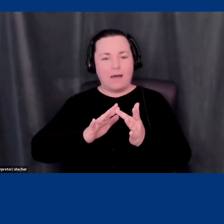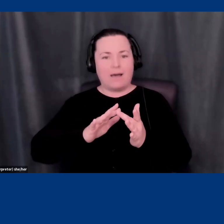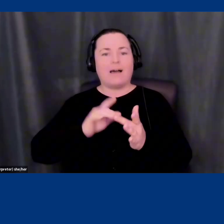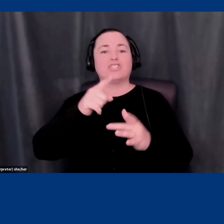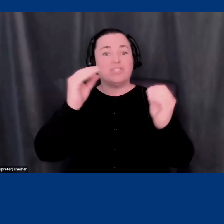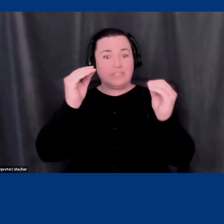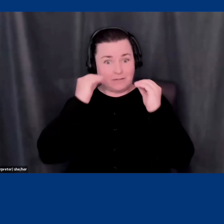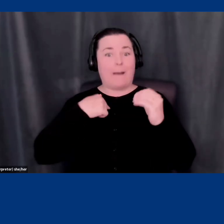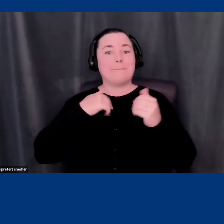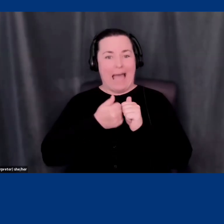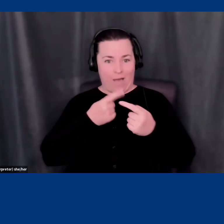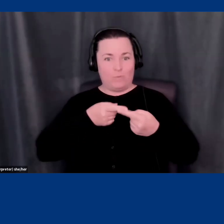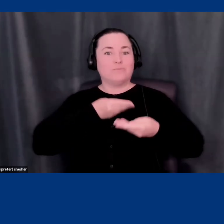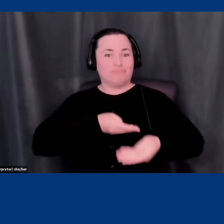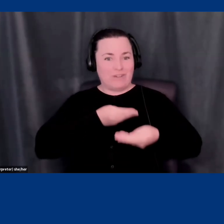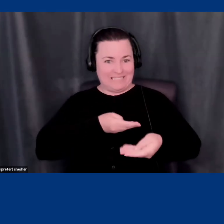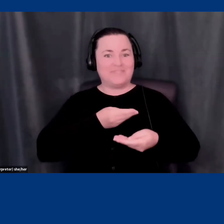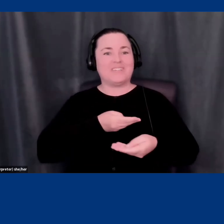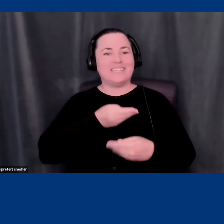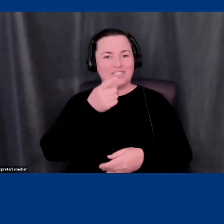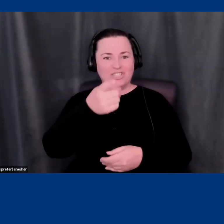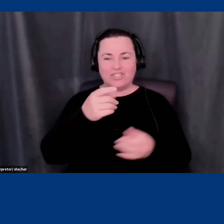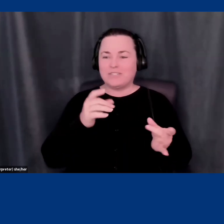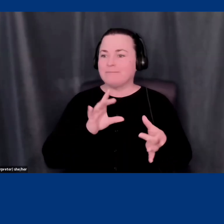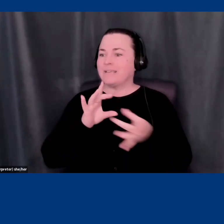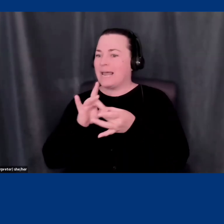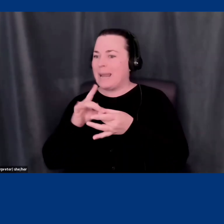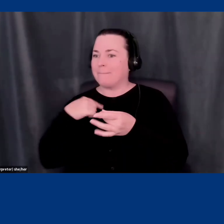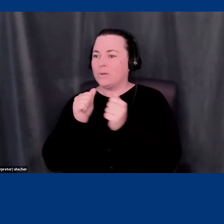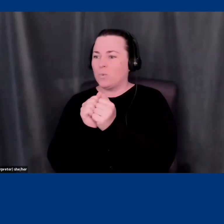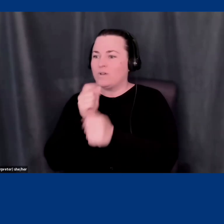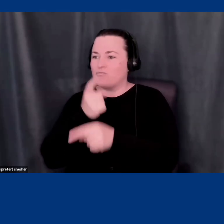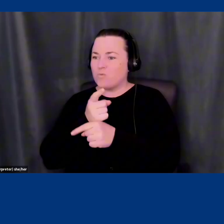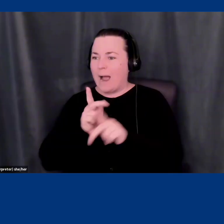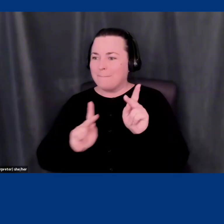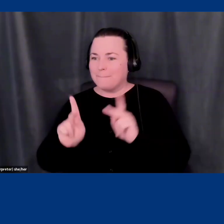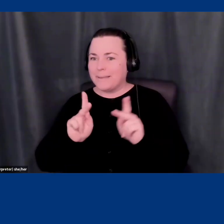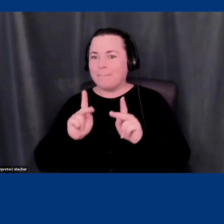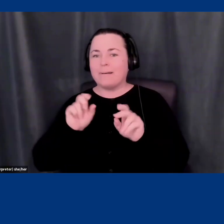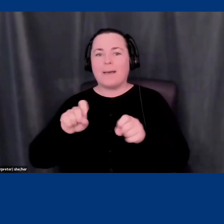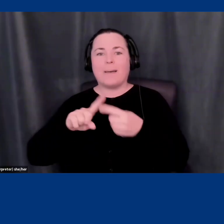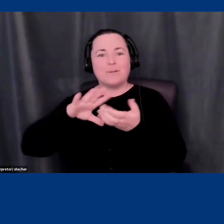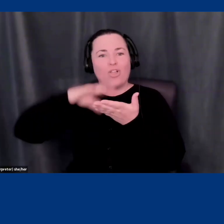to do everything. She put me in places with the right people to be able to learn how to do that. As